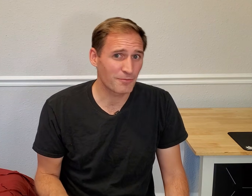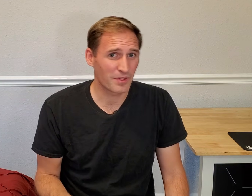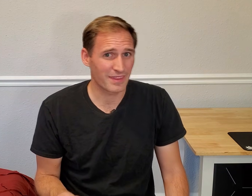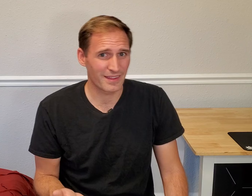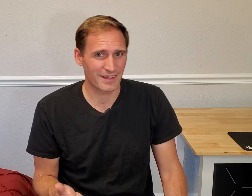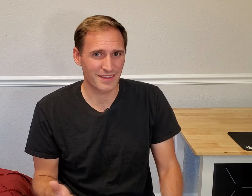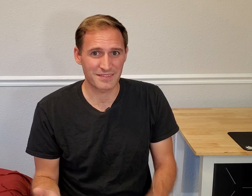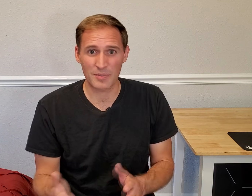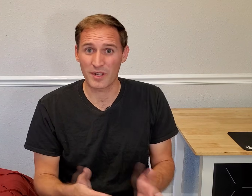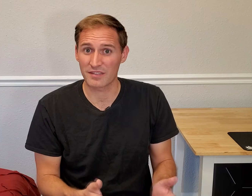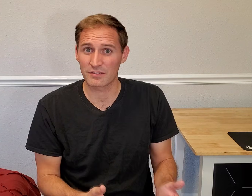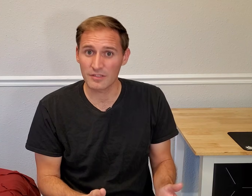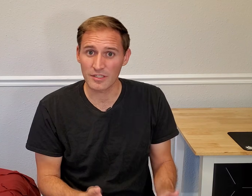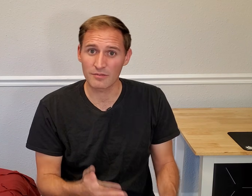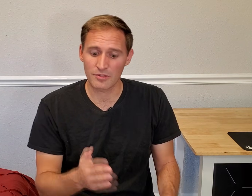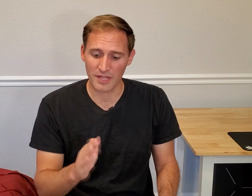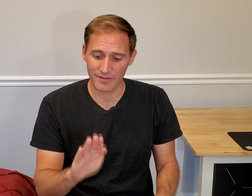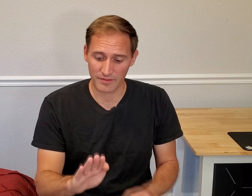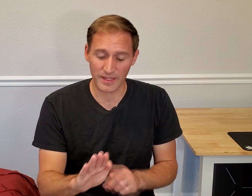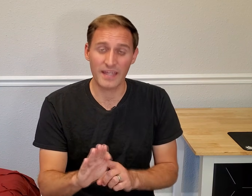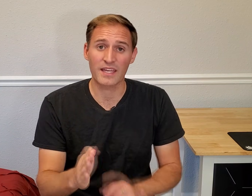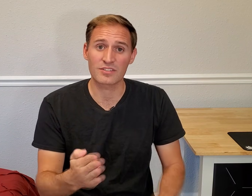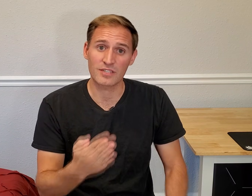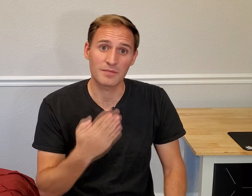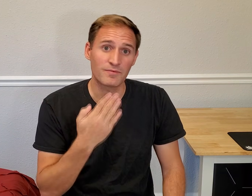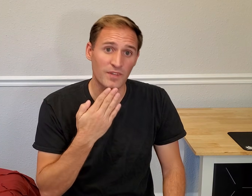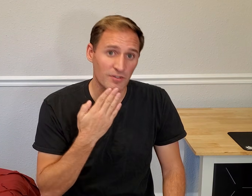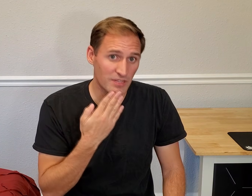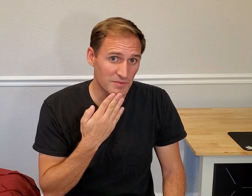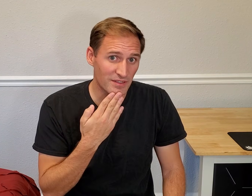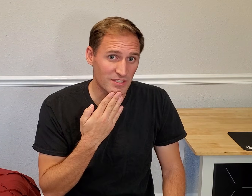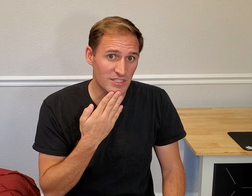off with the same way as good, you'll have a flat handshape fingertips on the